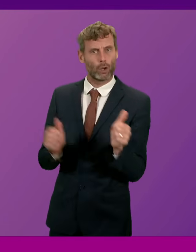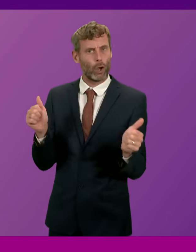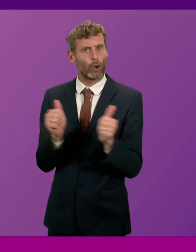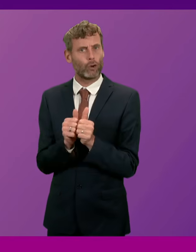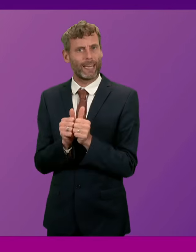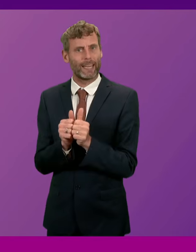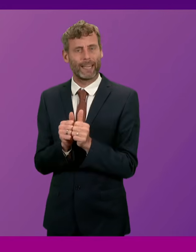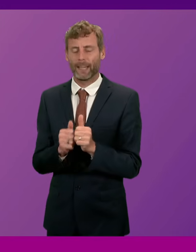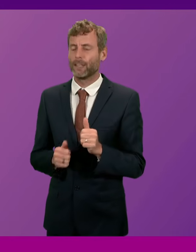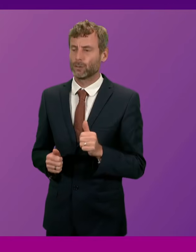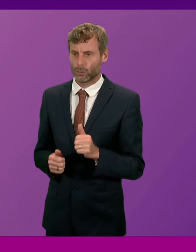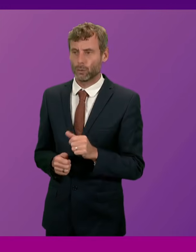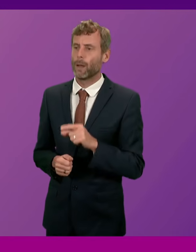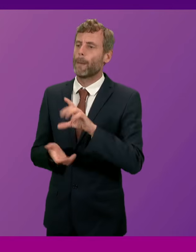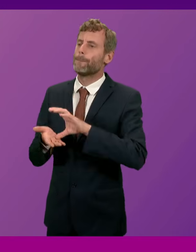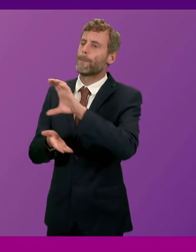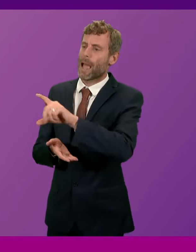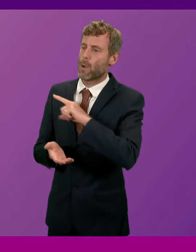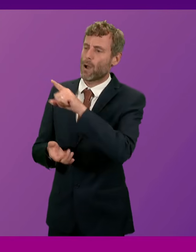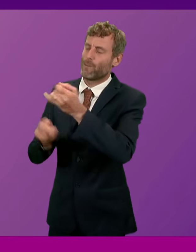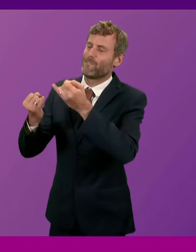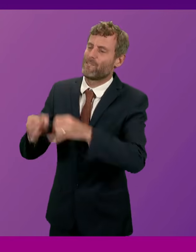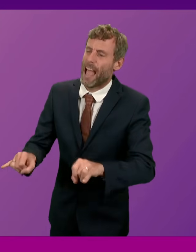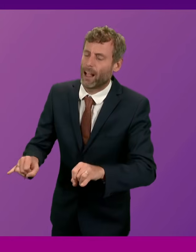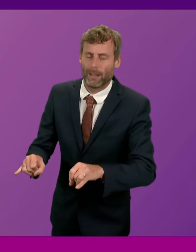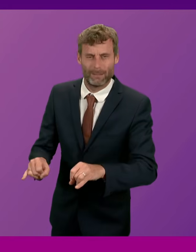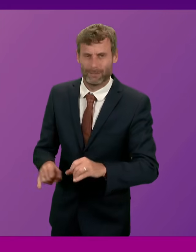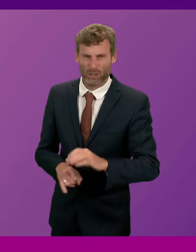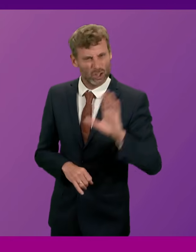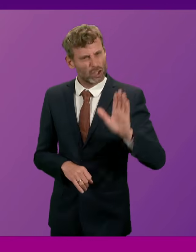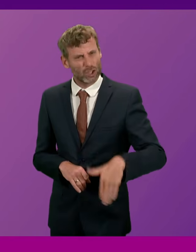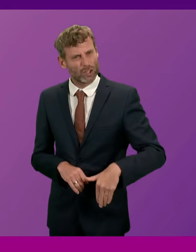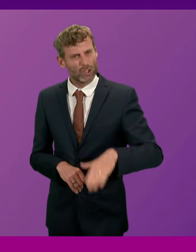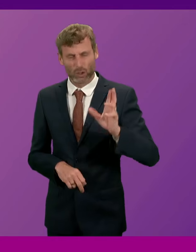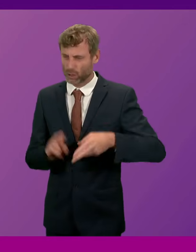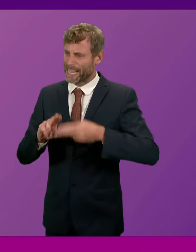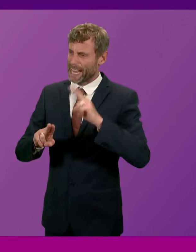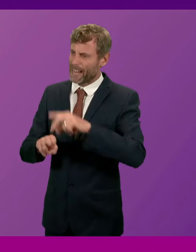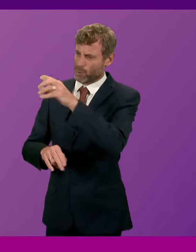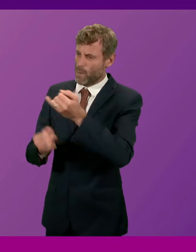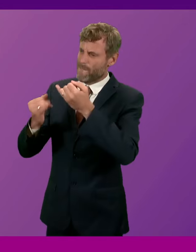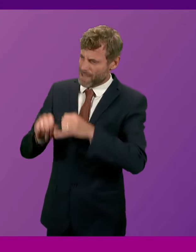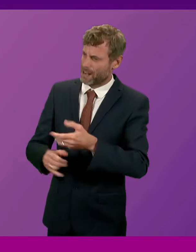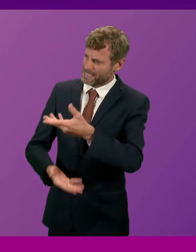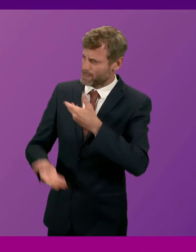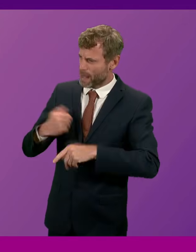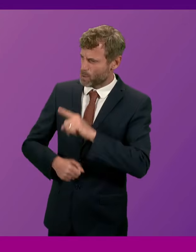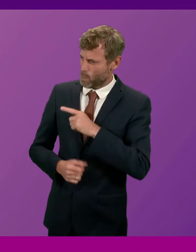be made in response to failure; they should not be. There should be proper accountability in the way in which they are exercised, which is why the Scottish